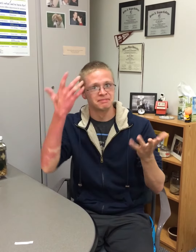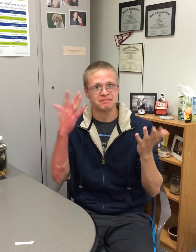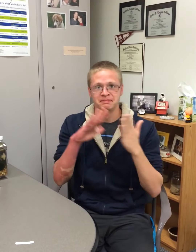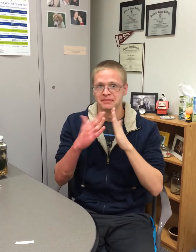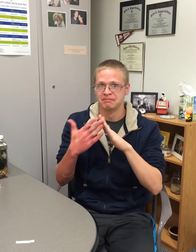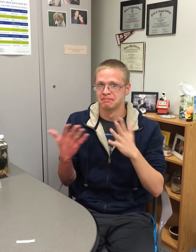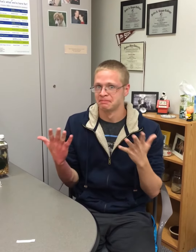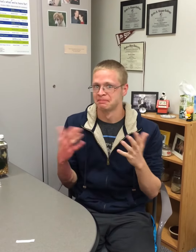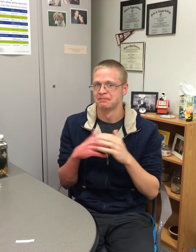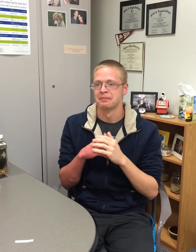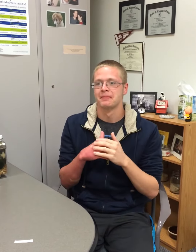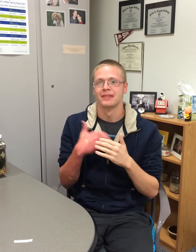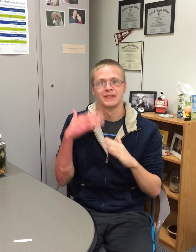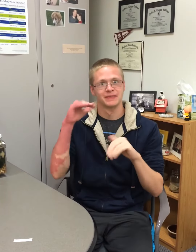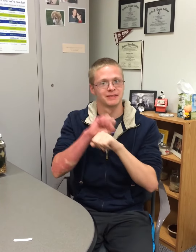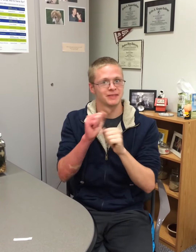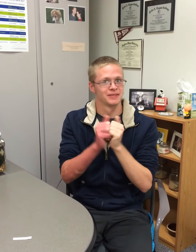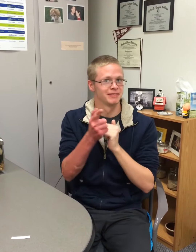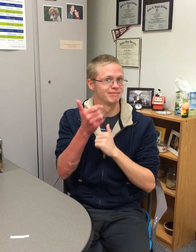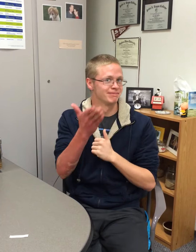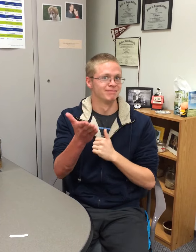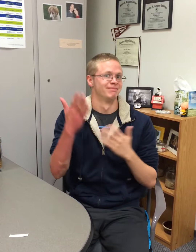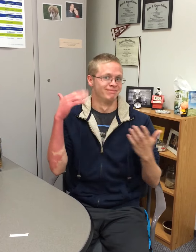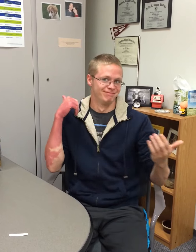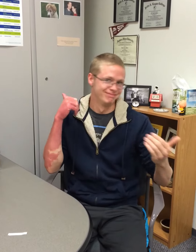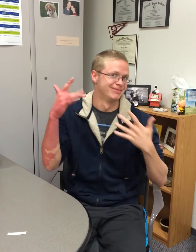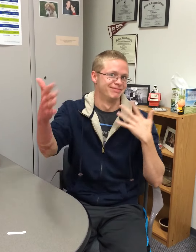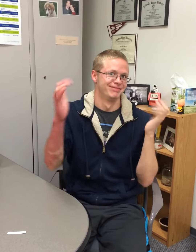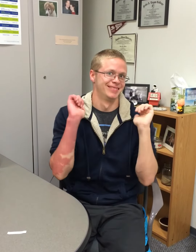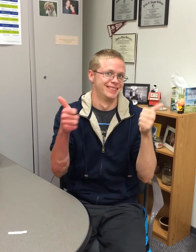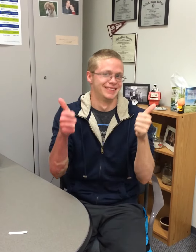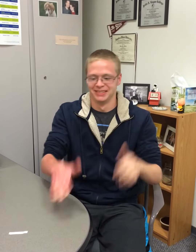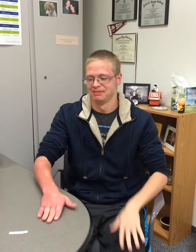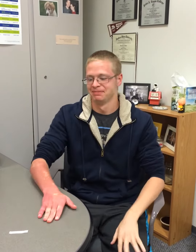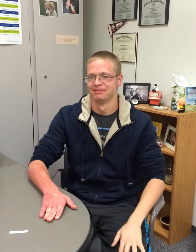to work with a student from the Deaf community. I am looking forward to working with you all!